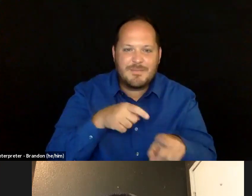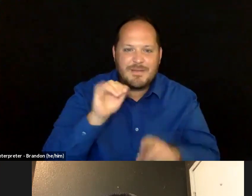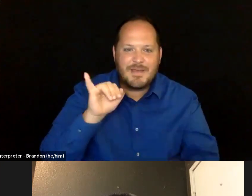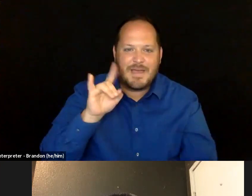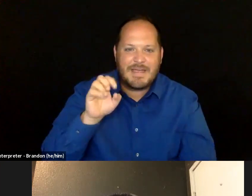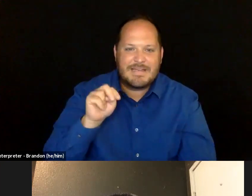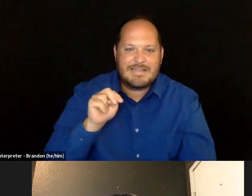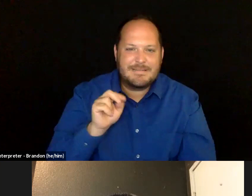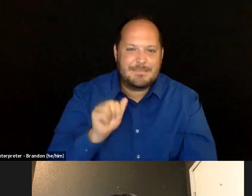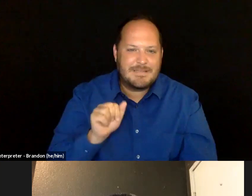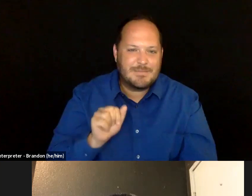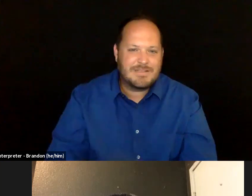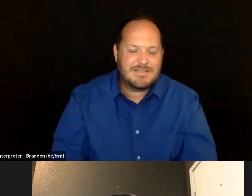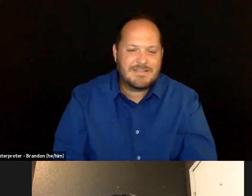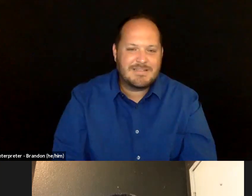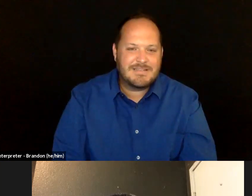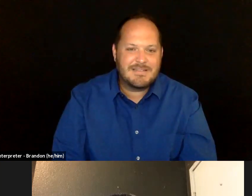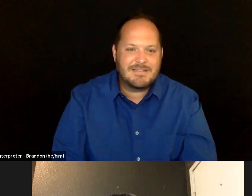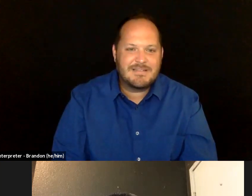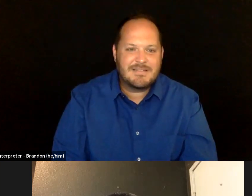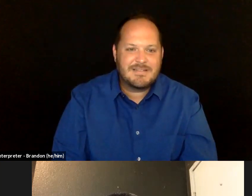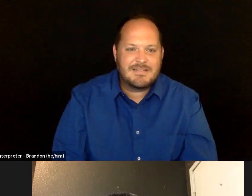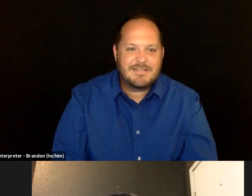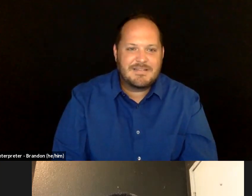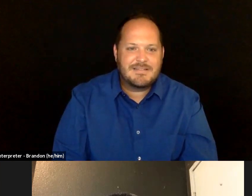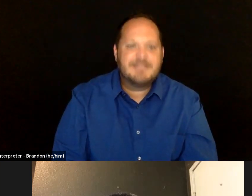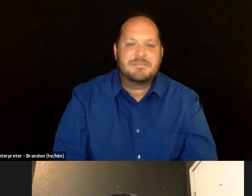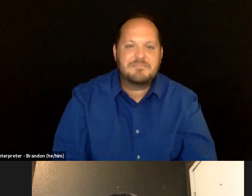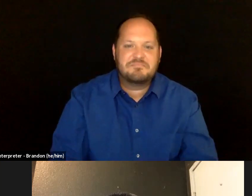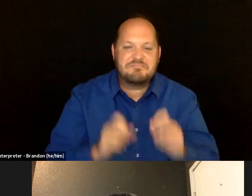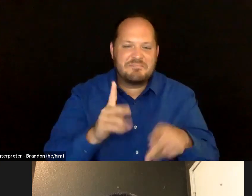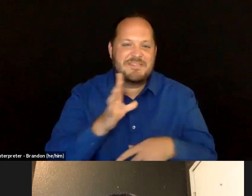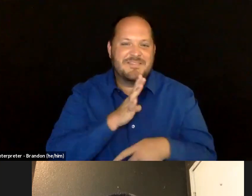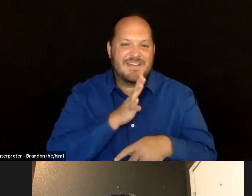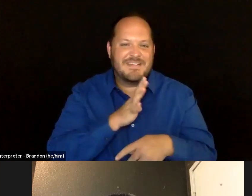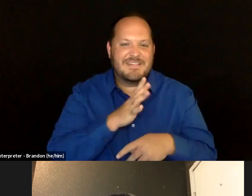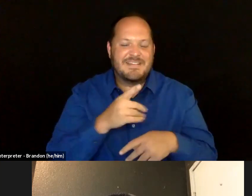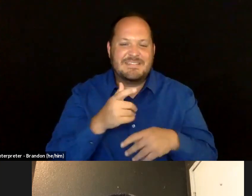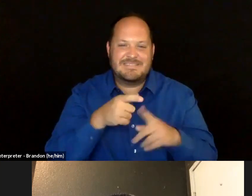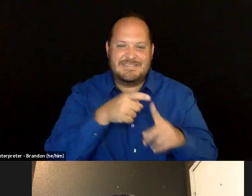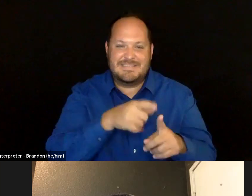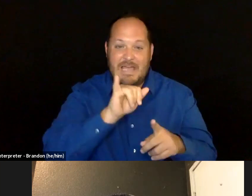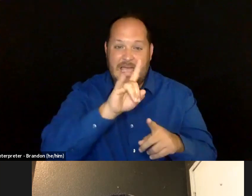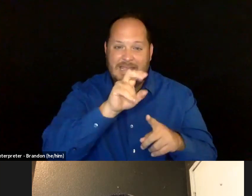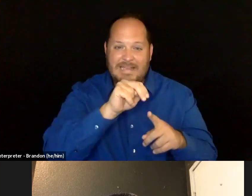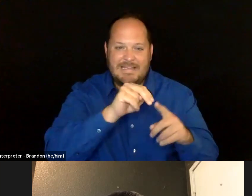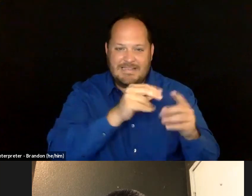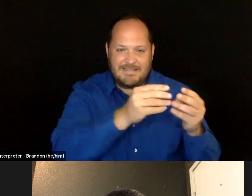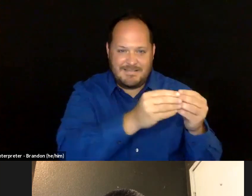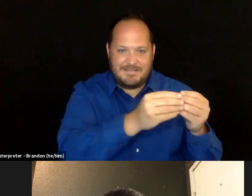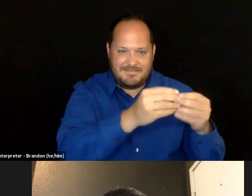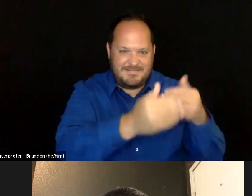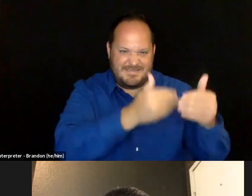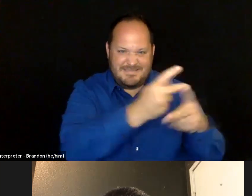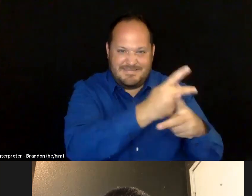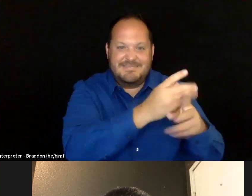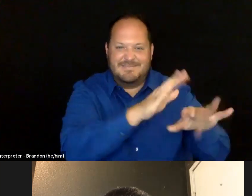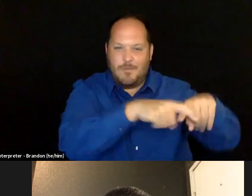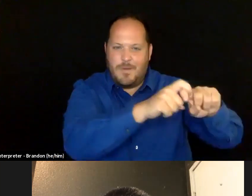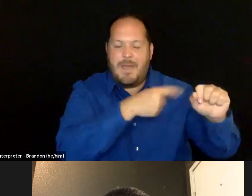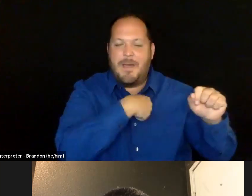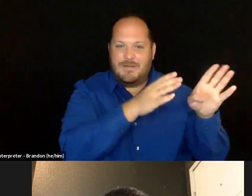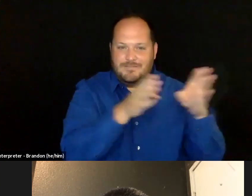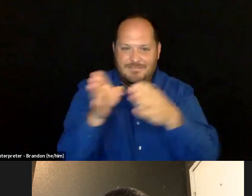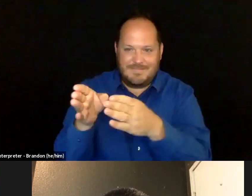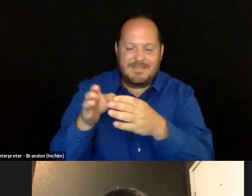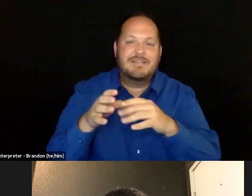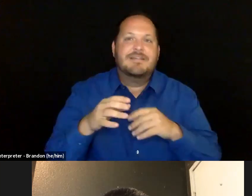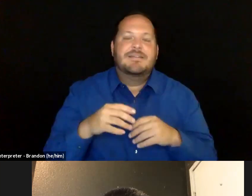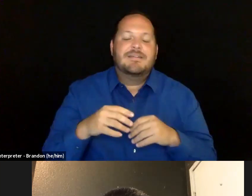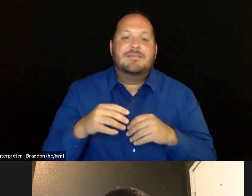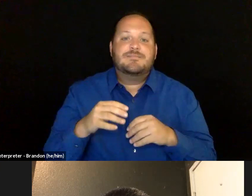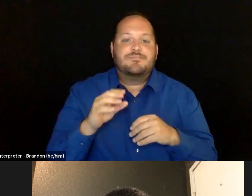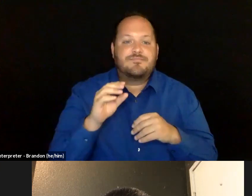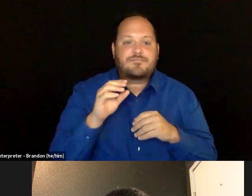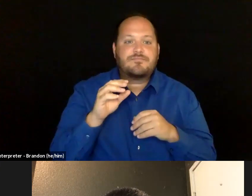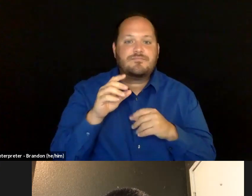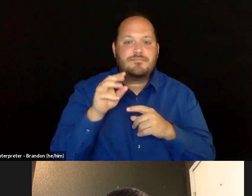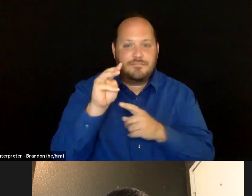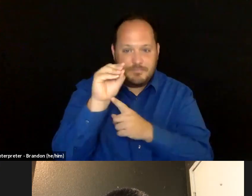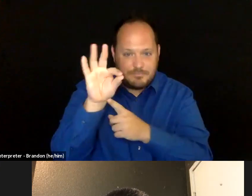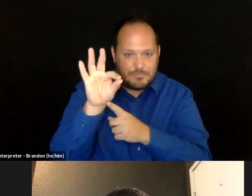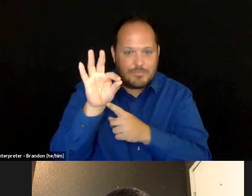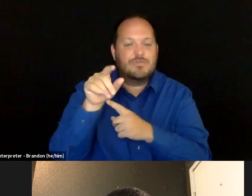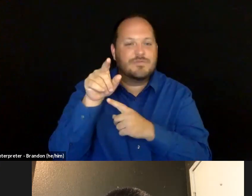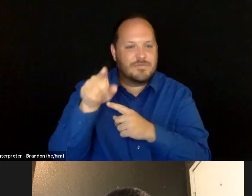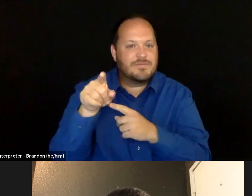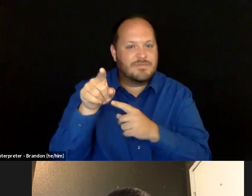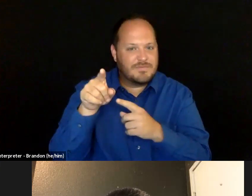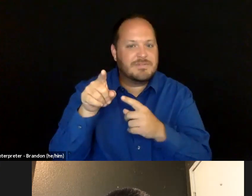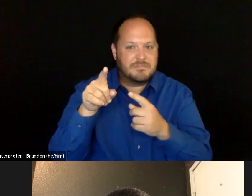Awesome.